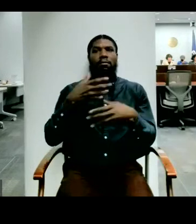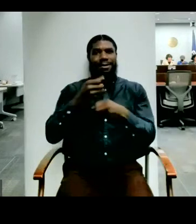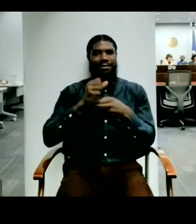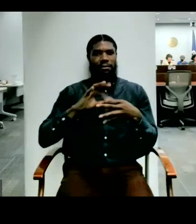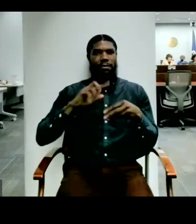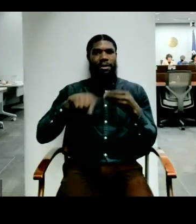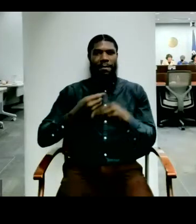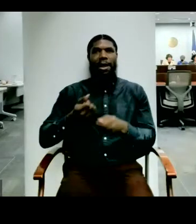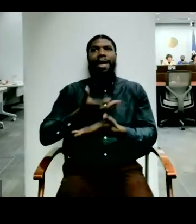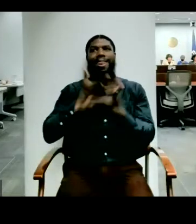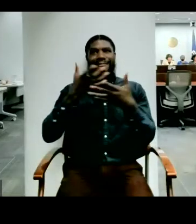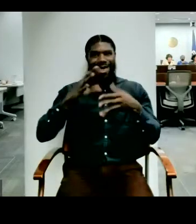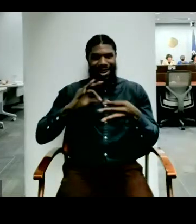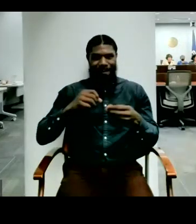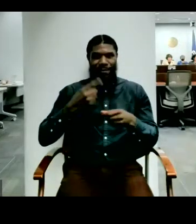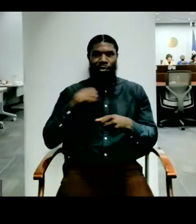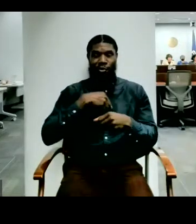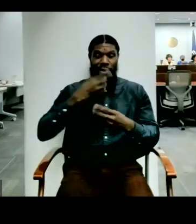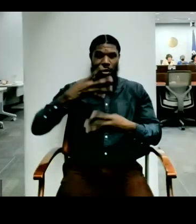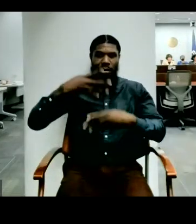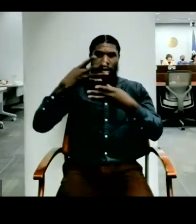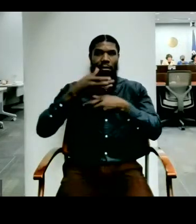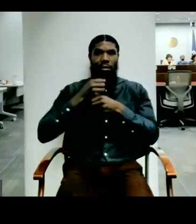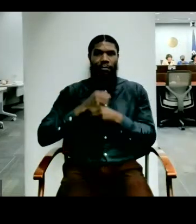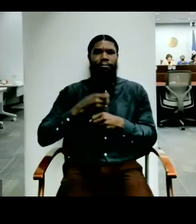I know half the people in the room and half the people testifying today,